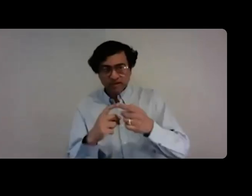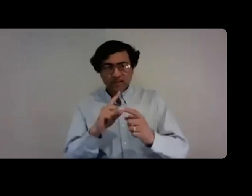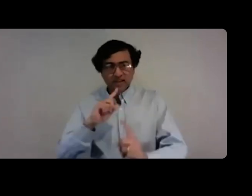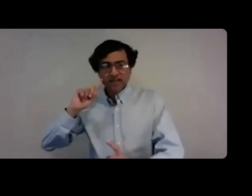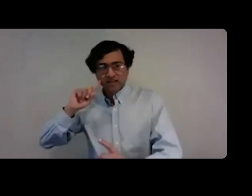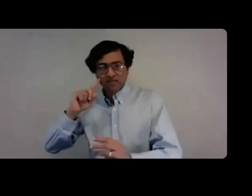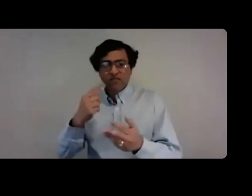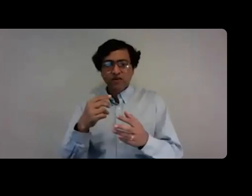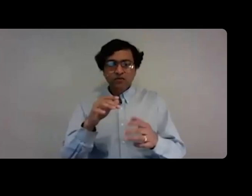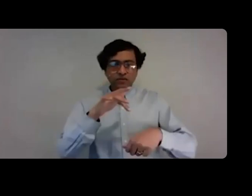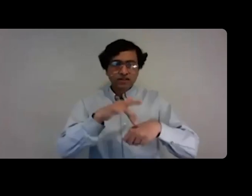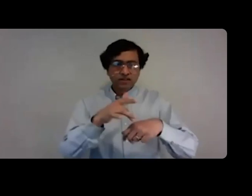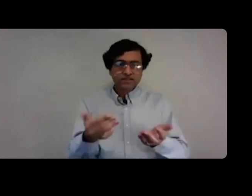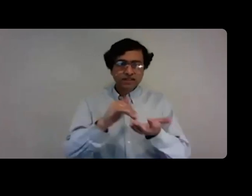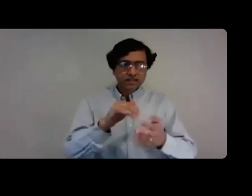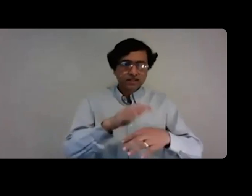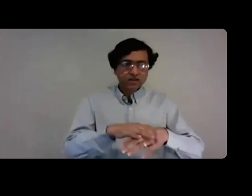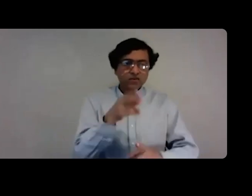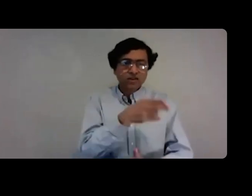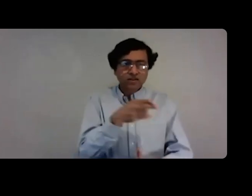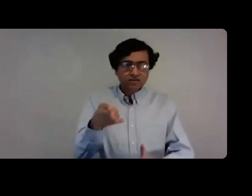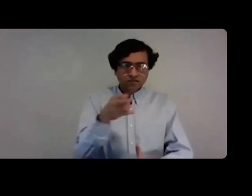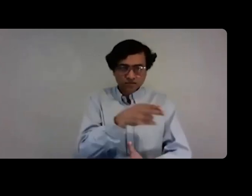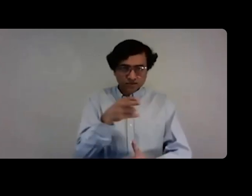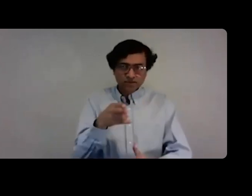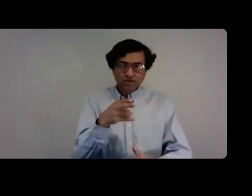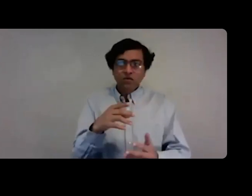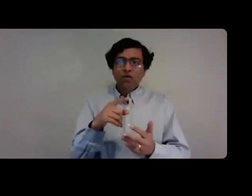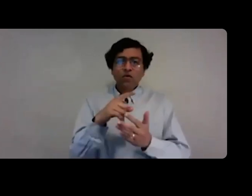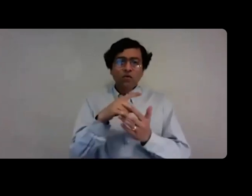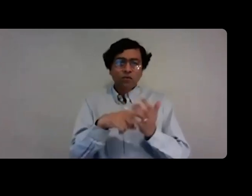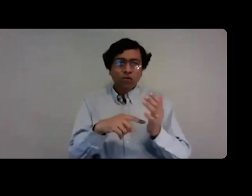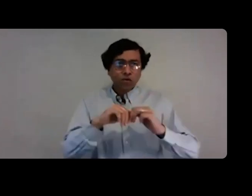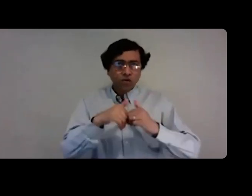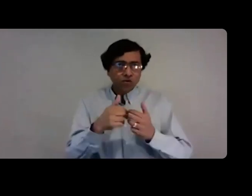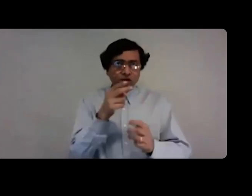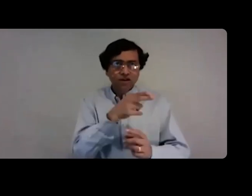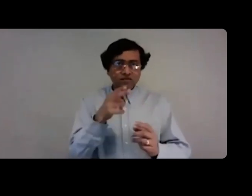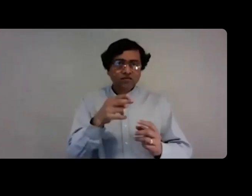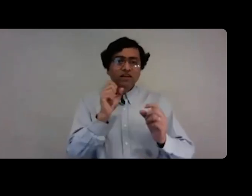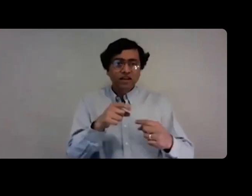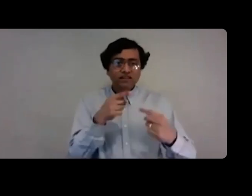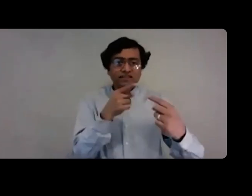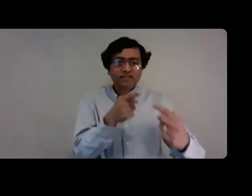Now before we dive further into the deaf side of this, I want to take a look at the